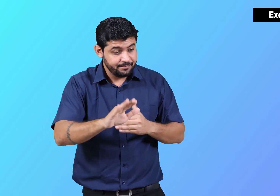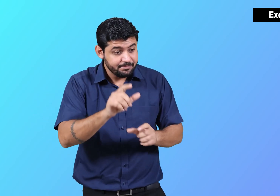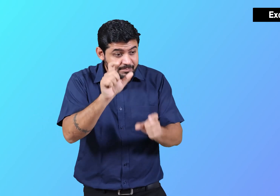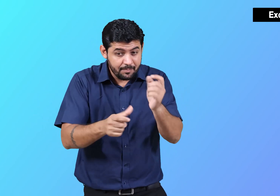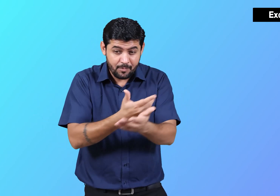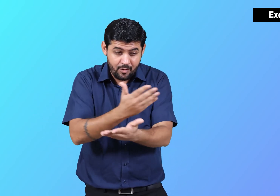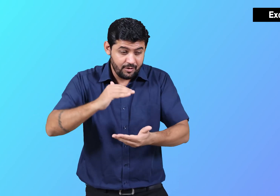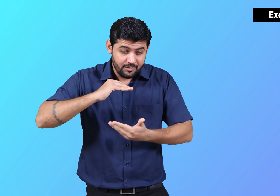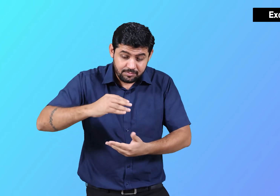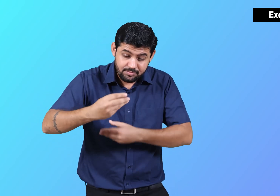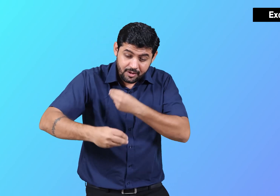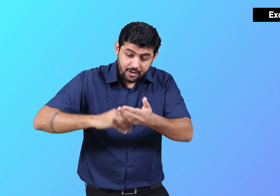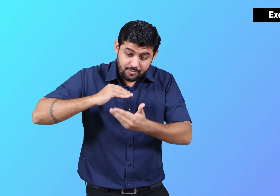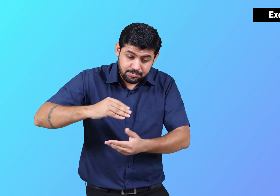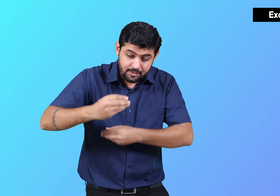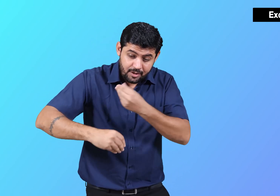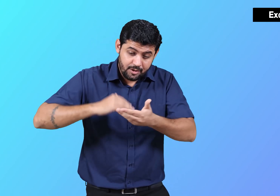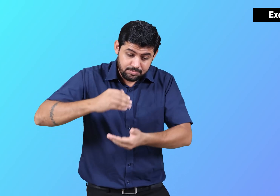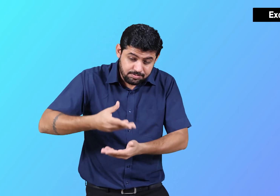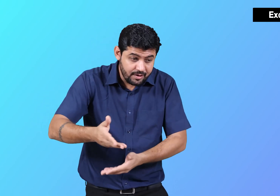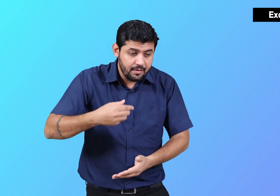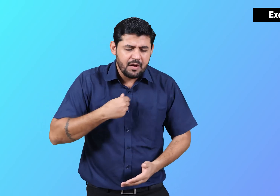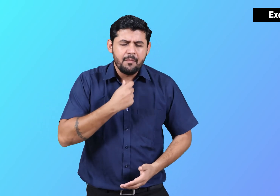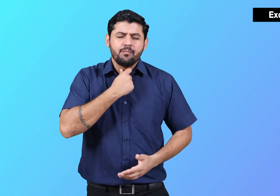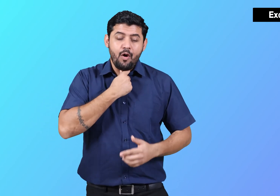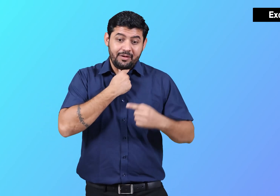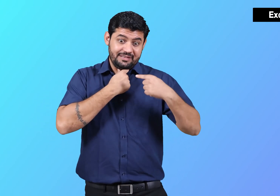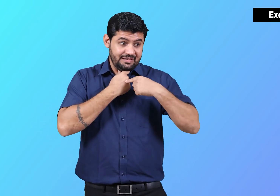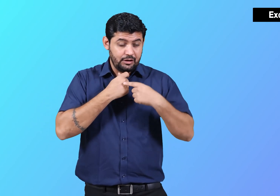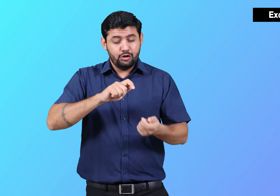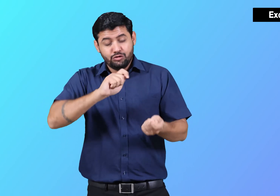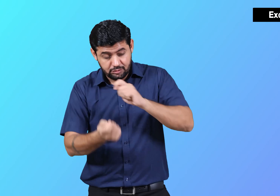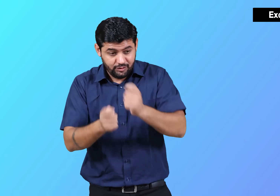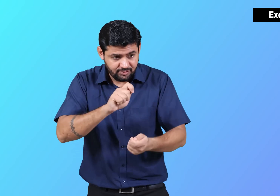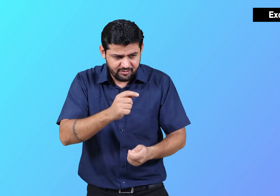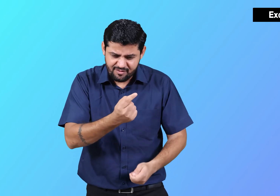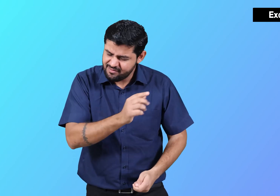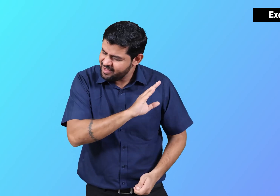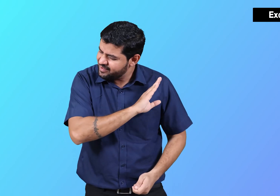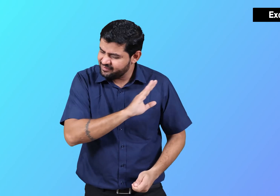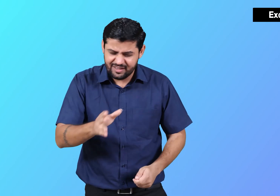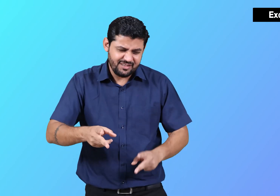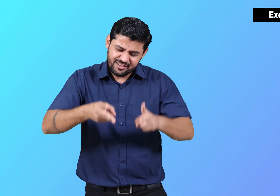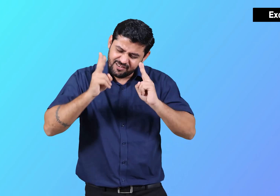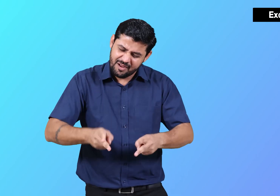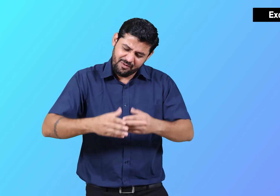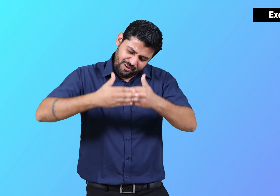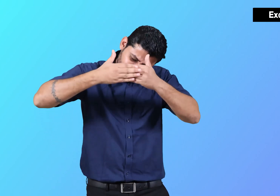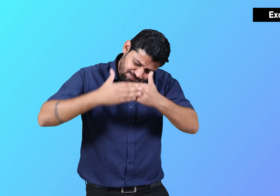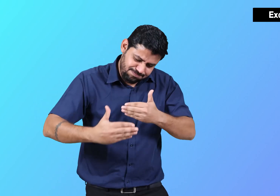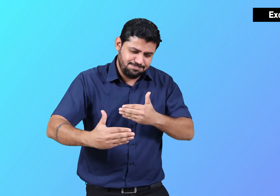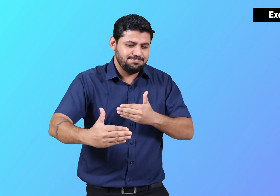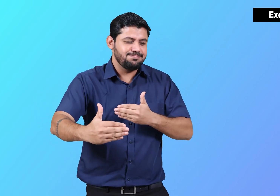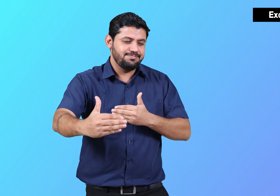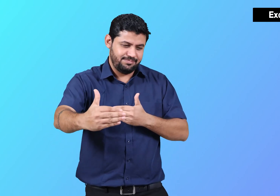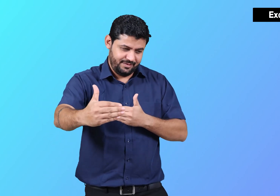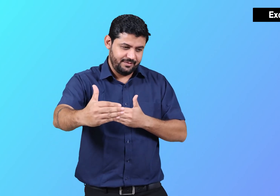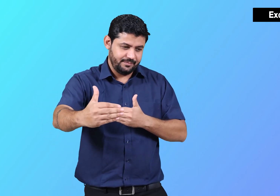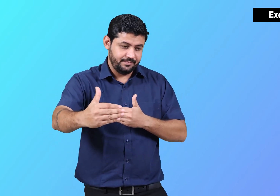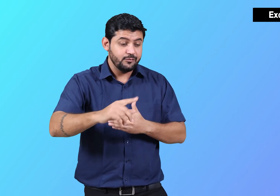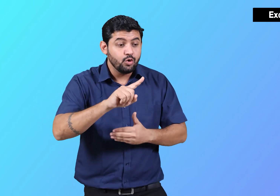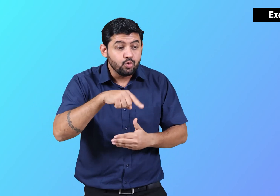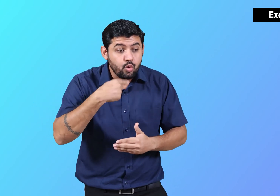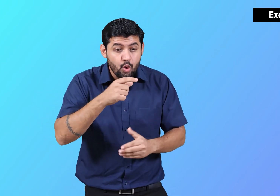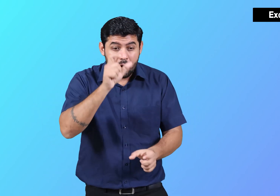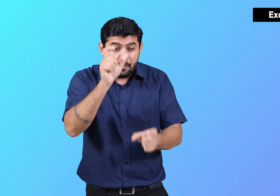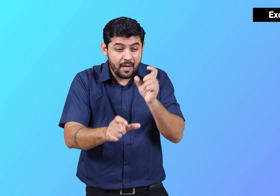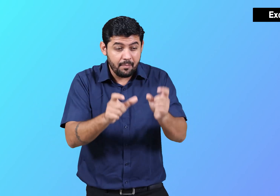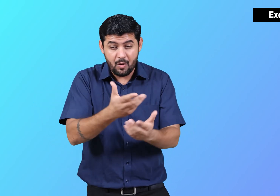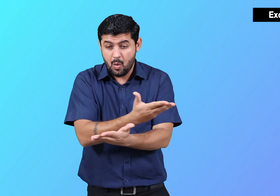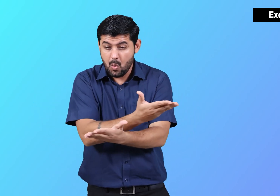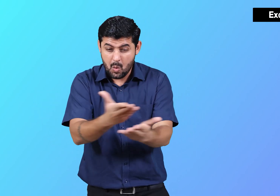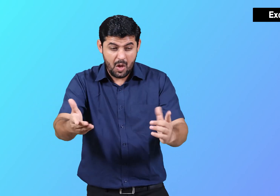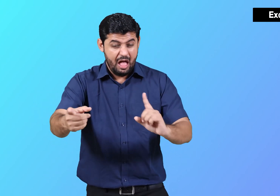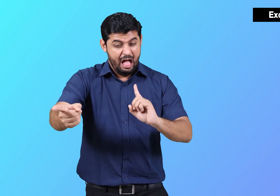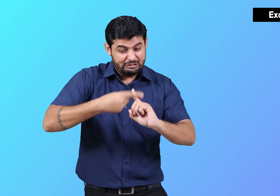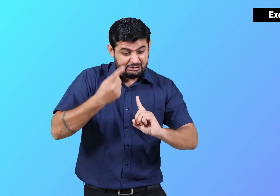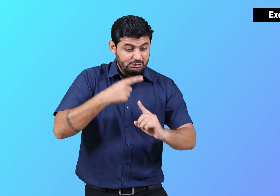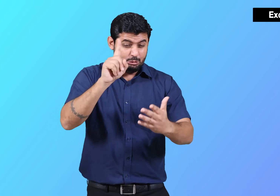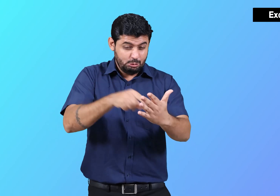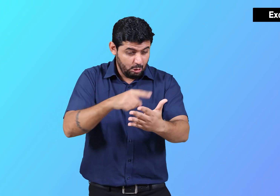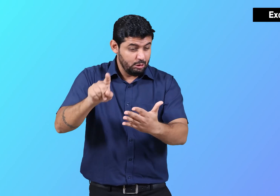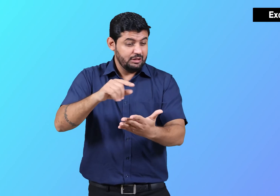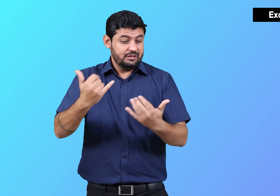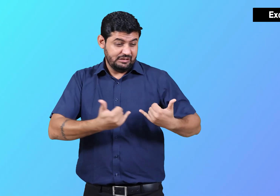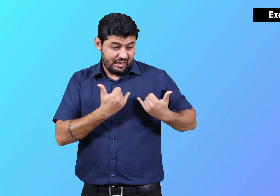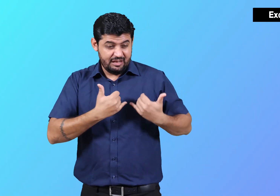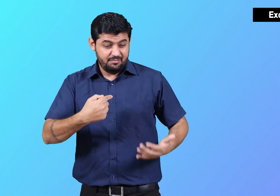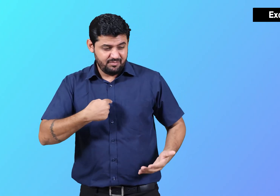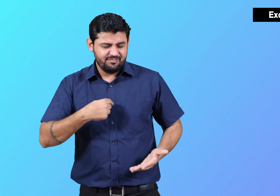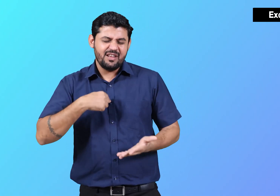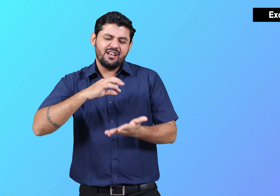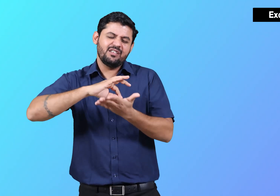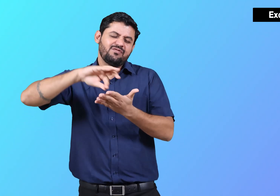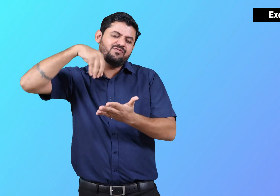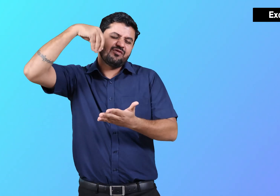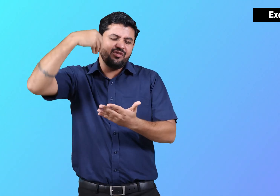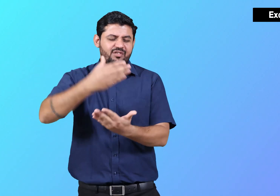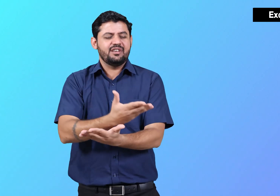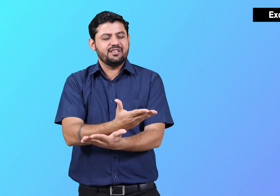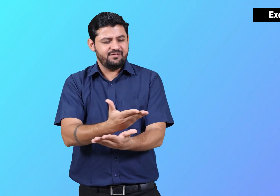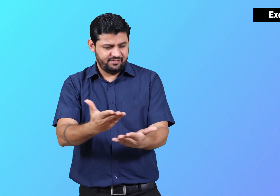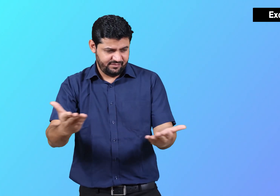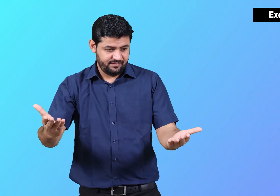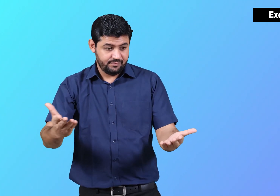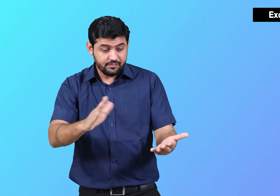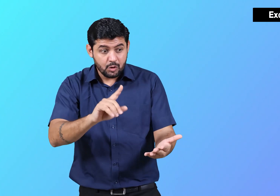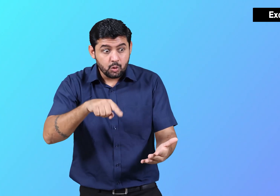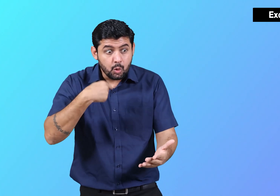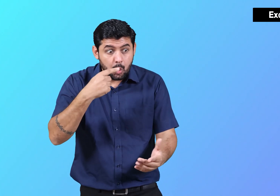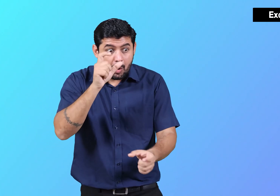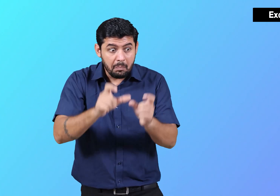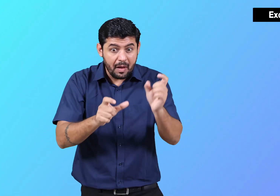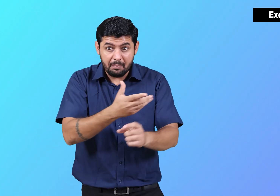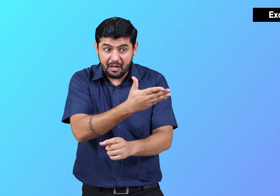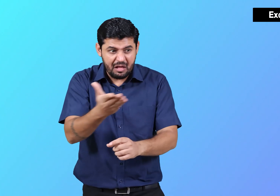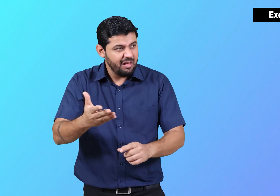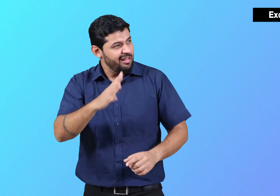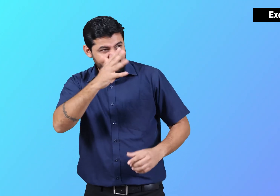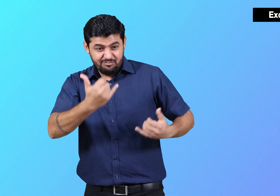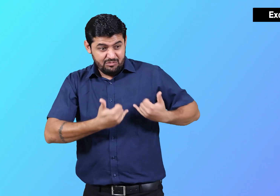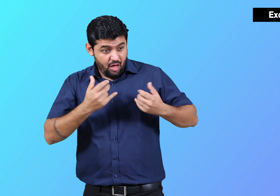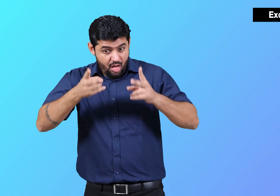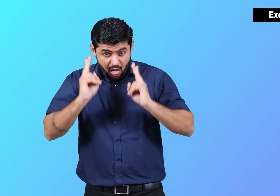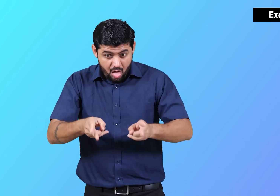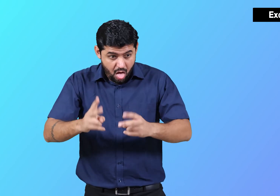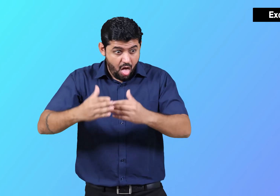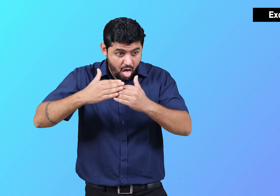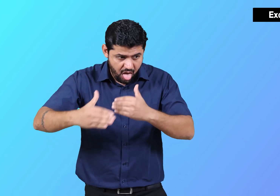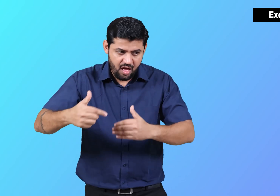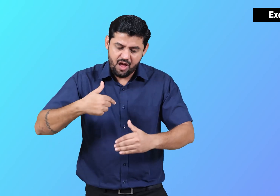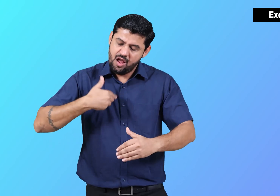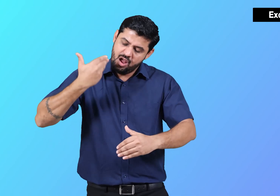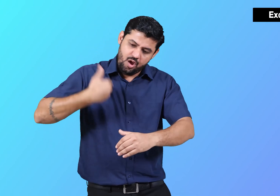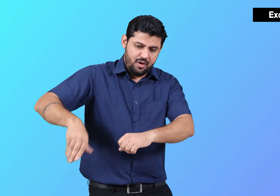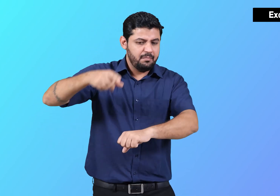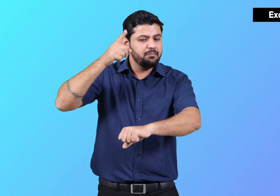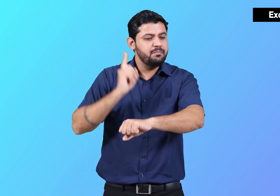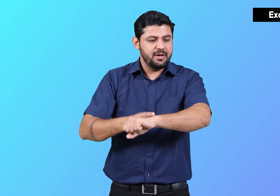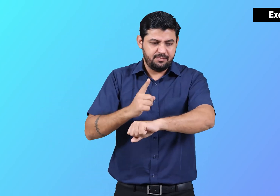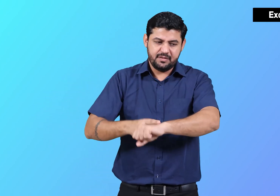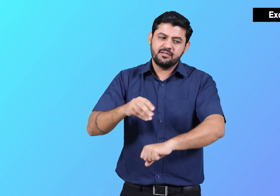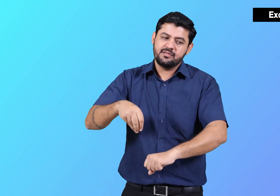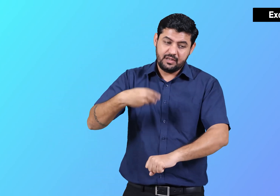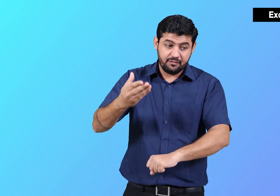My faithful love for my people never ends. I forgive even sinners, who turn against me and do wrong. But I do not fail to punish people who are guilty.